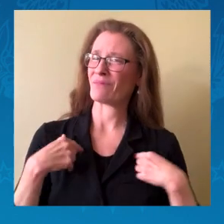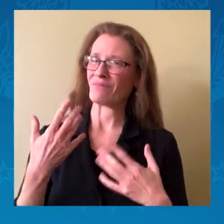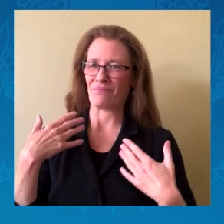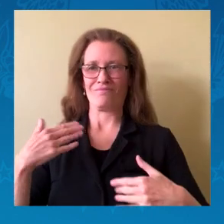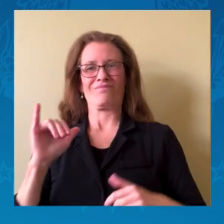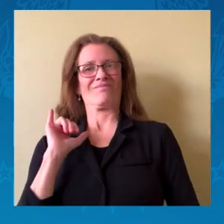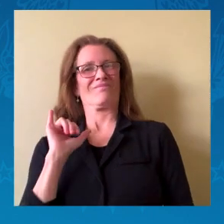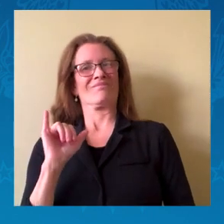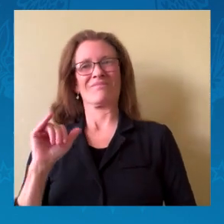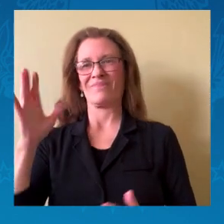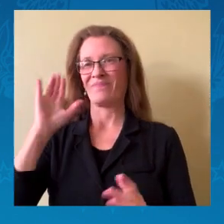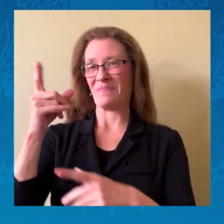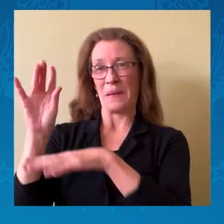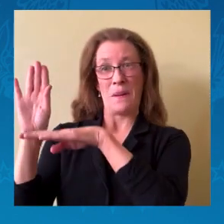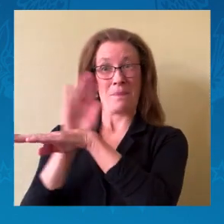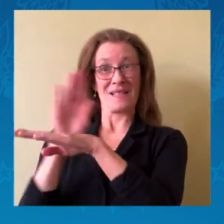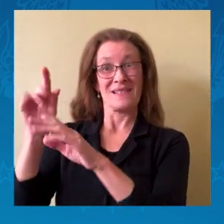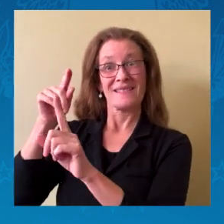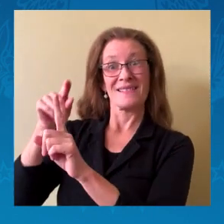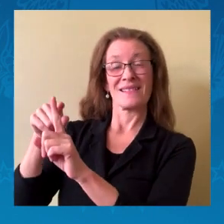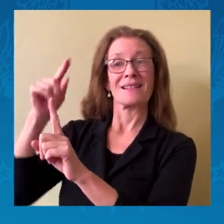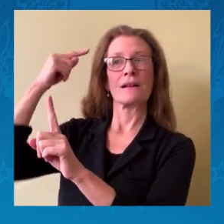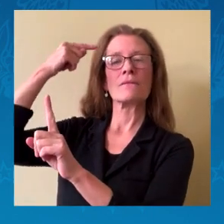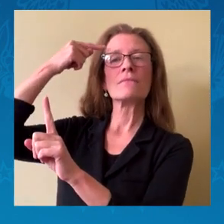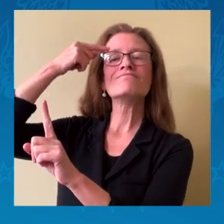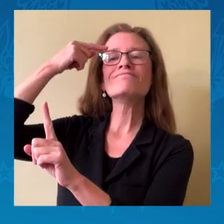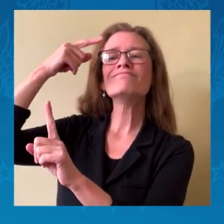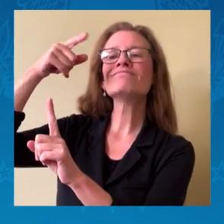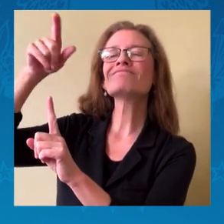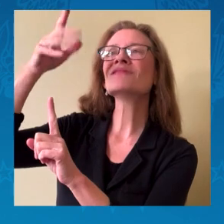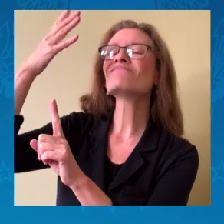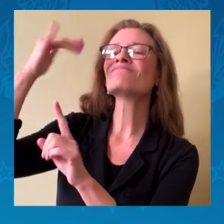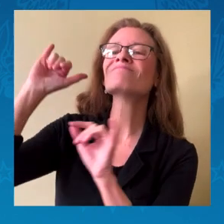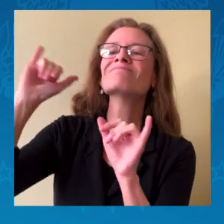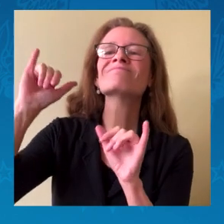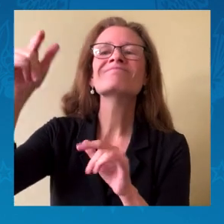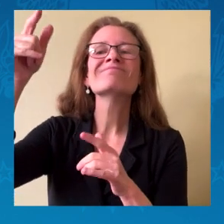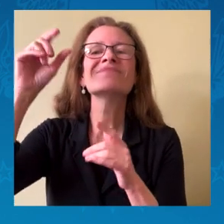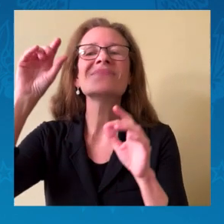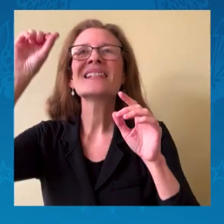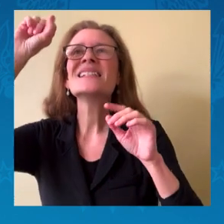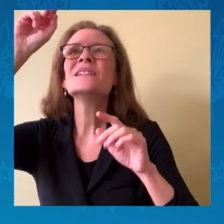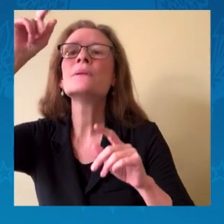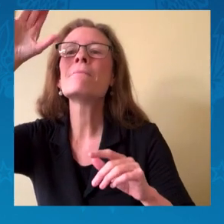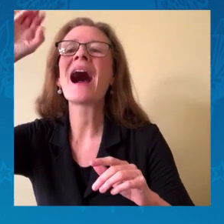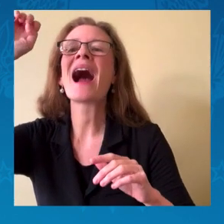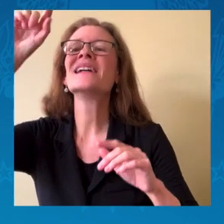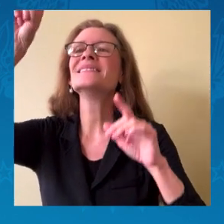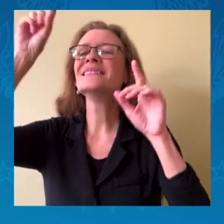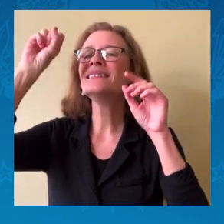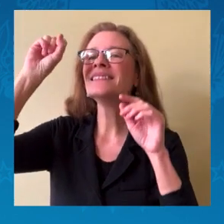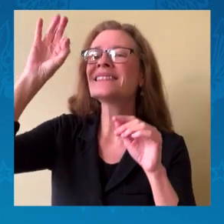thought of as the space agency. However, we do play an important role in space,